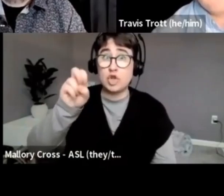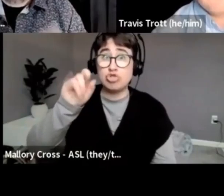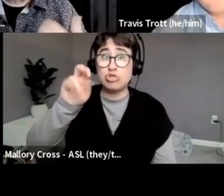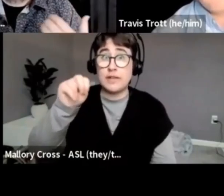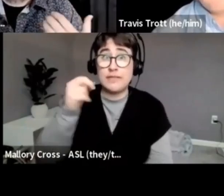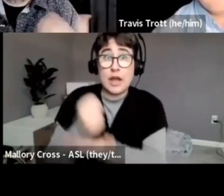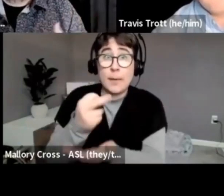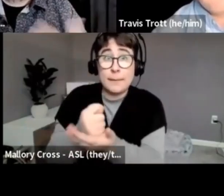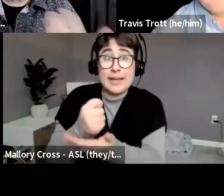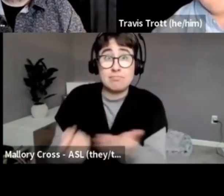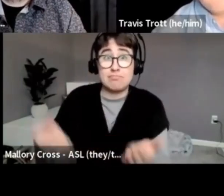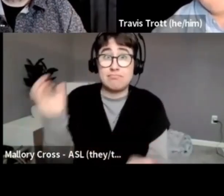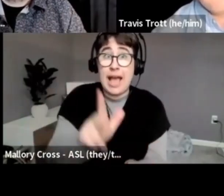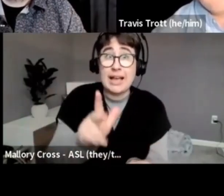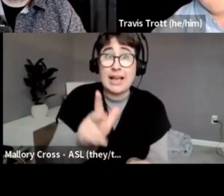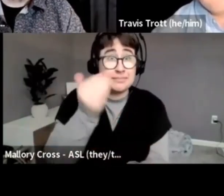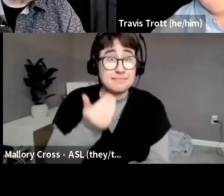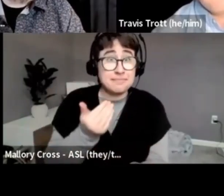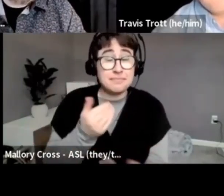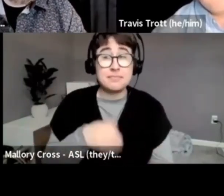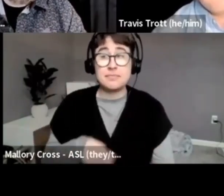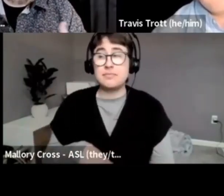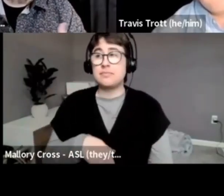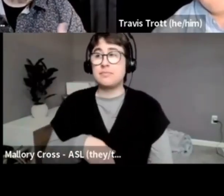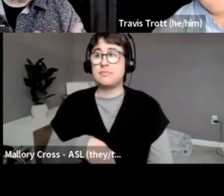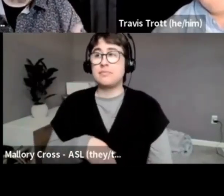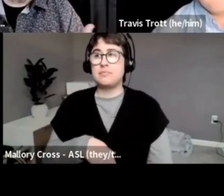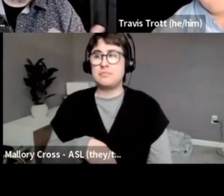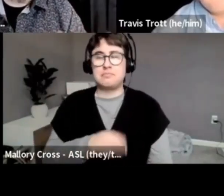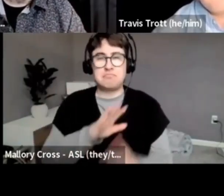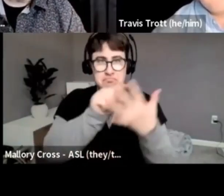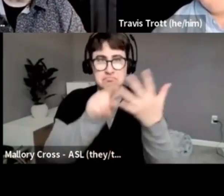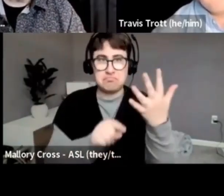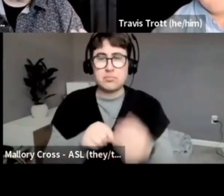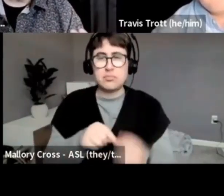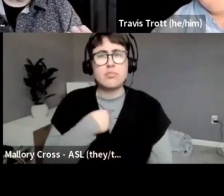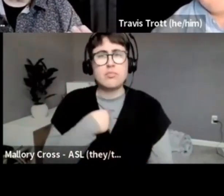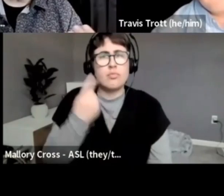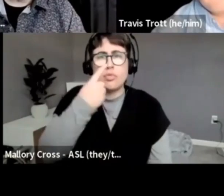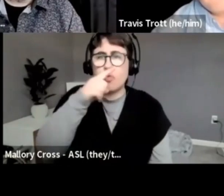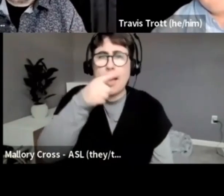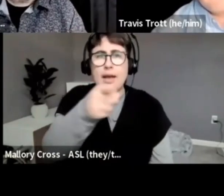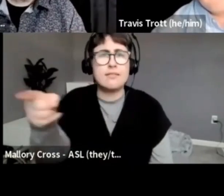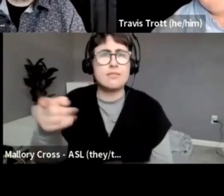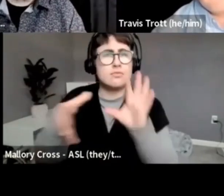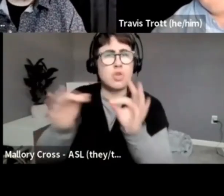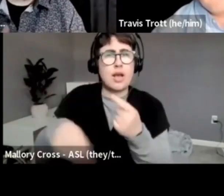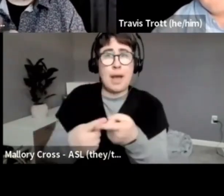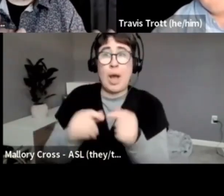And I'm wondering if you could talk a little bit about how is that impacting the clients that you see,